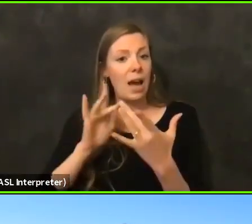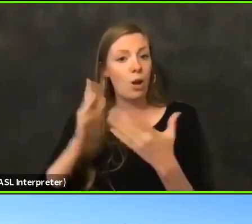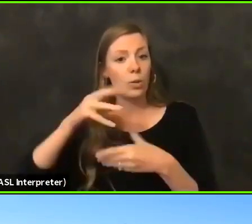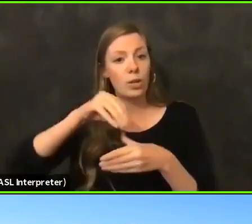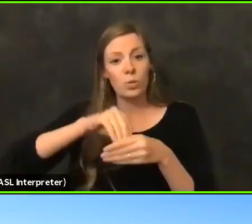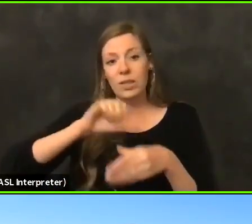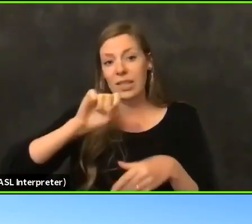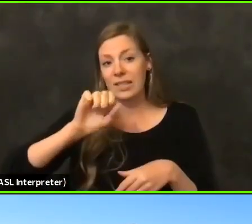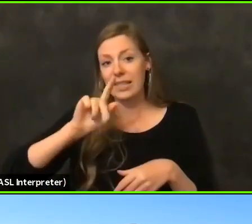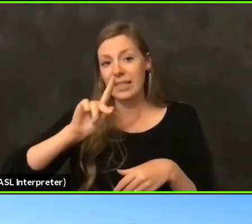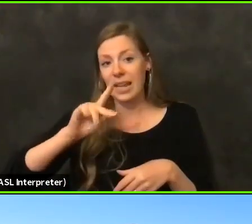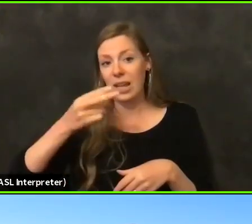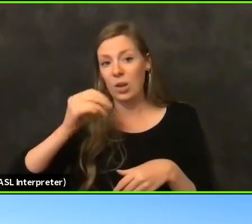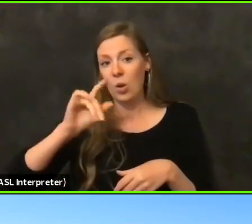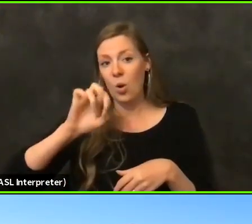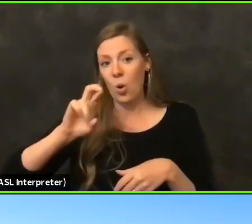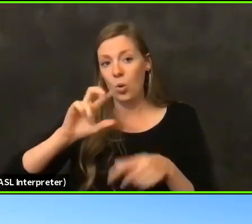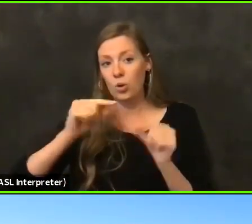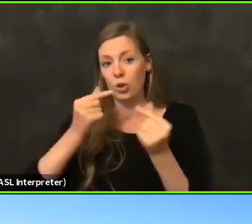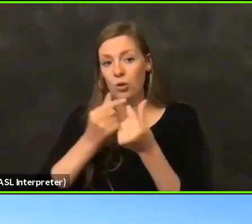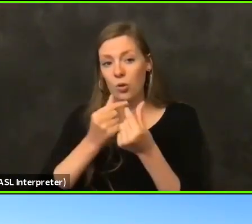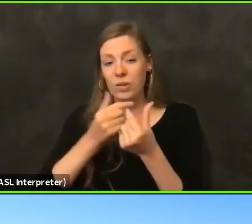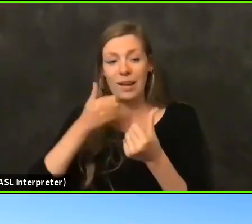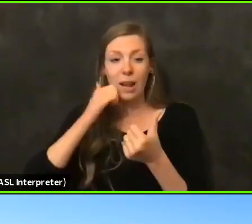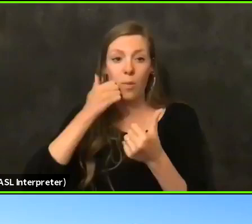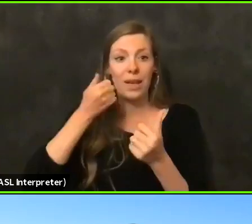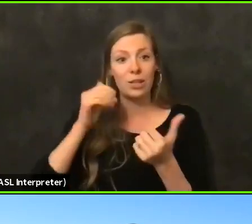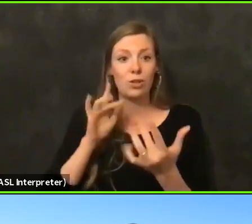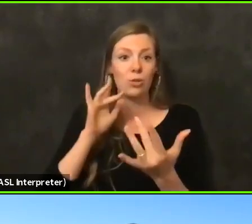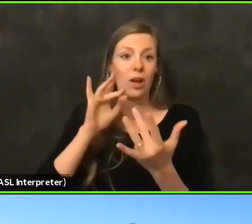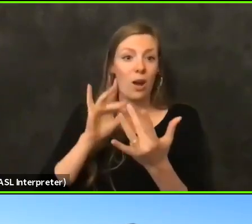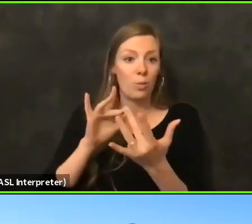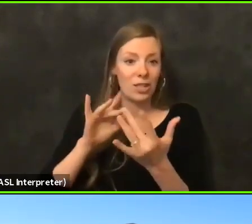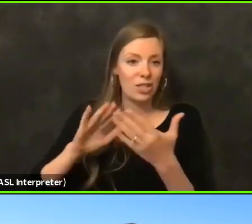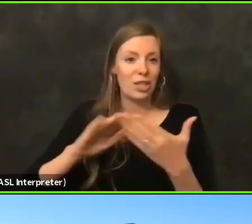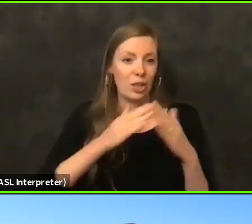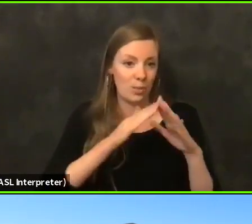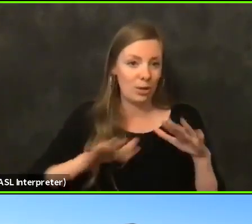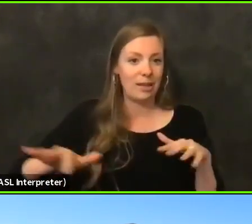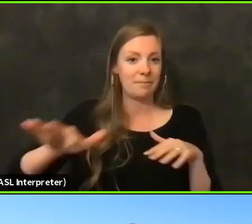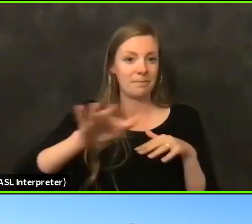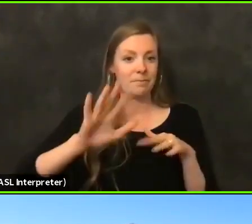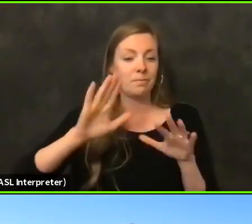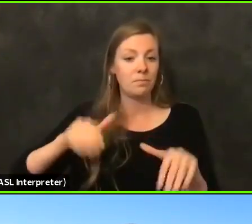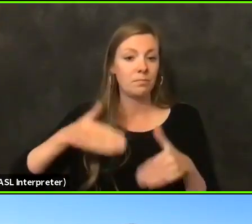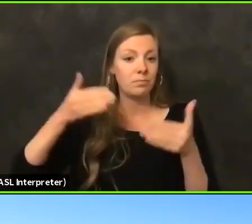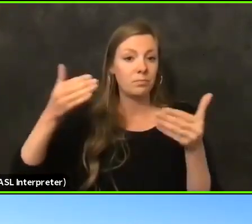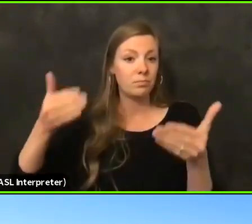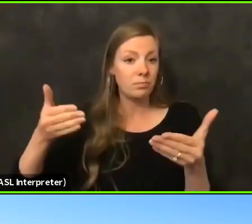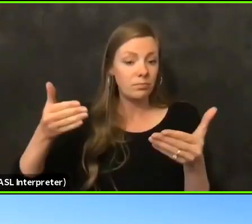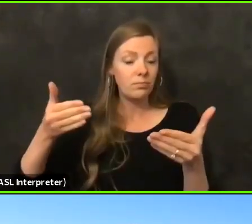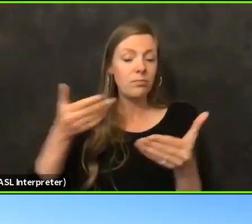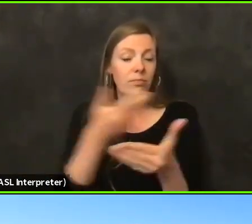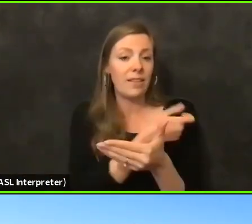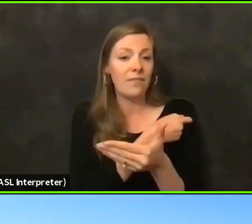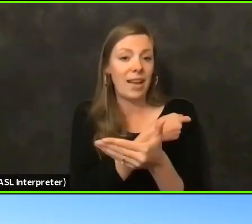feedback on how best to reach the community. We'll provide vaccine center support to ensure provider success.